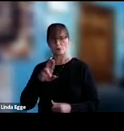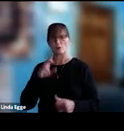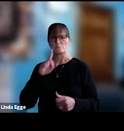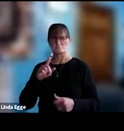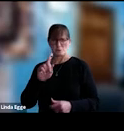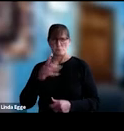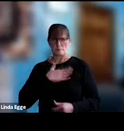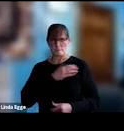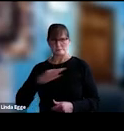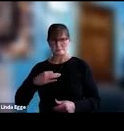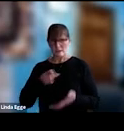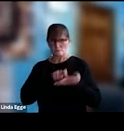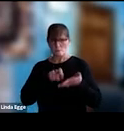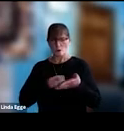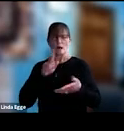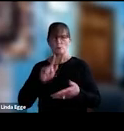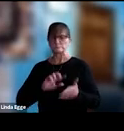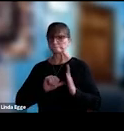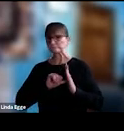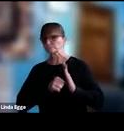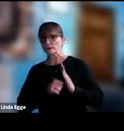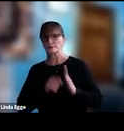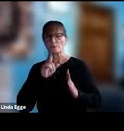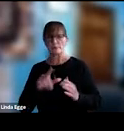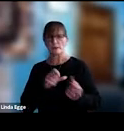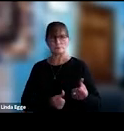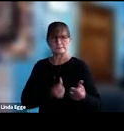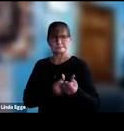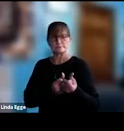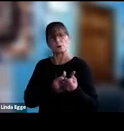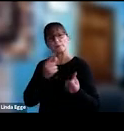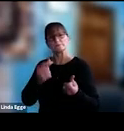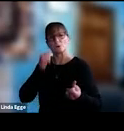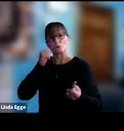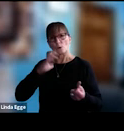and I was so impressed by their ability to assist this woman, we'll call her Rachel,